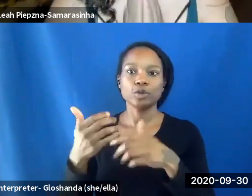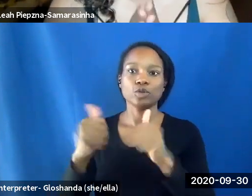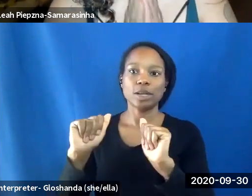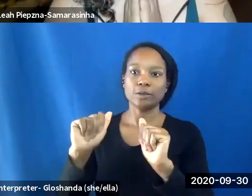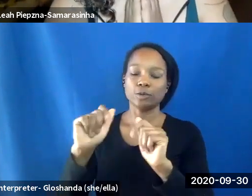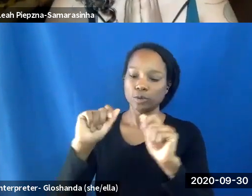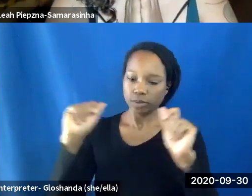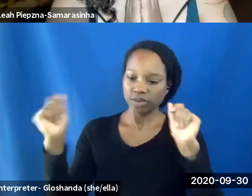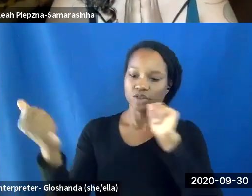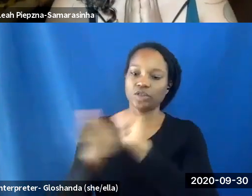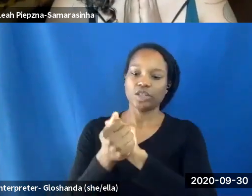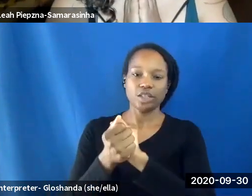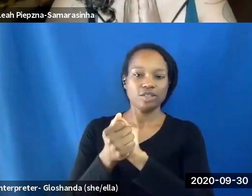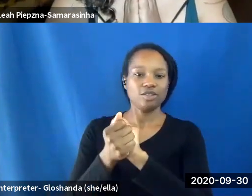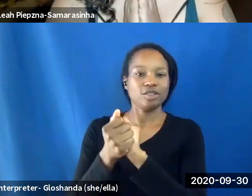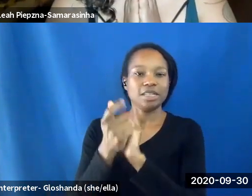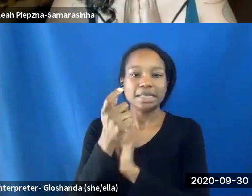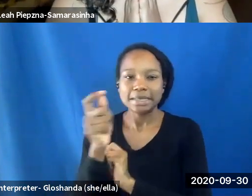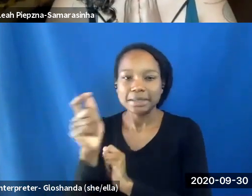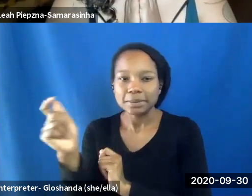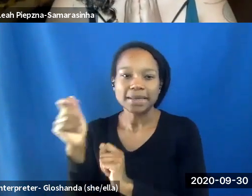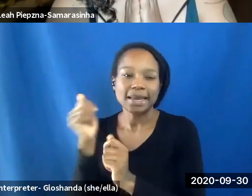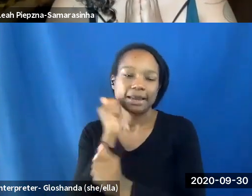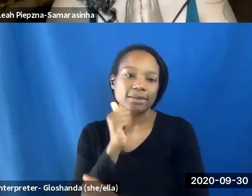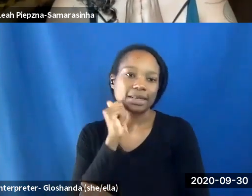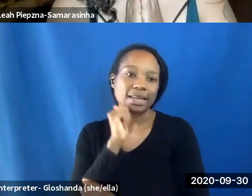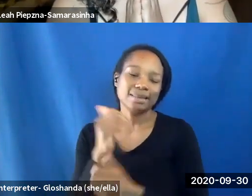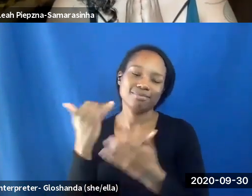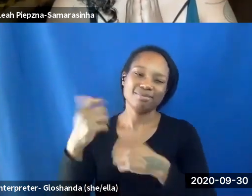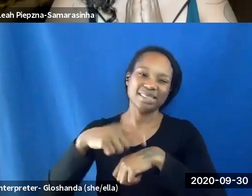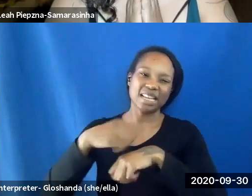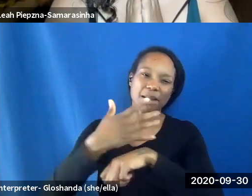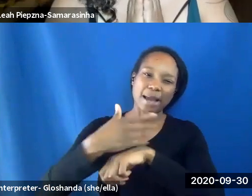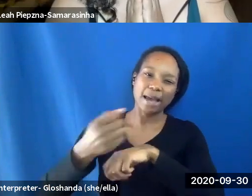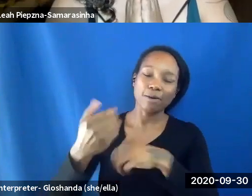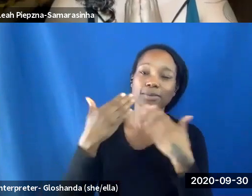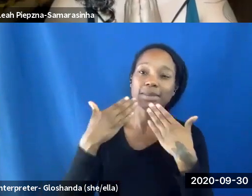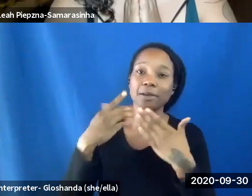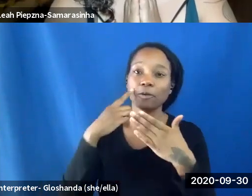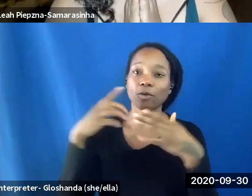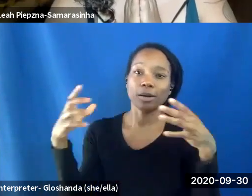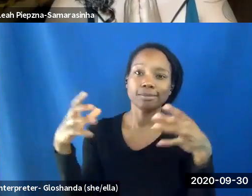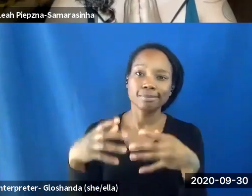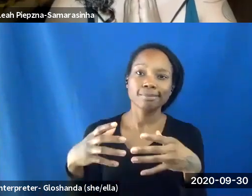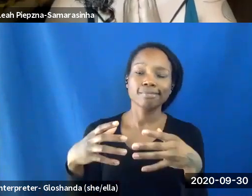Thank you so much for comin' together. And we look forward to meeting each other in the streets,